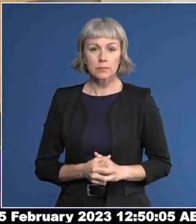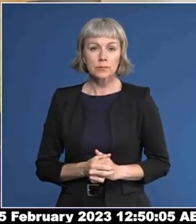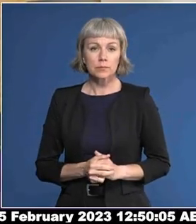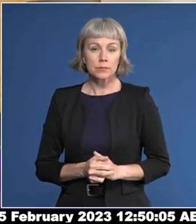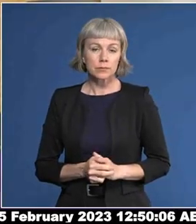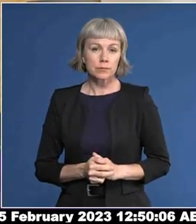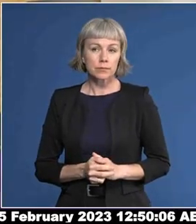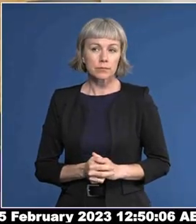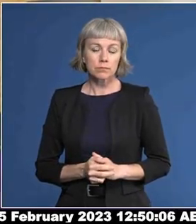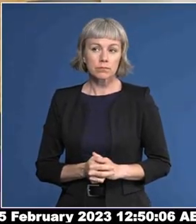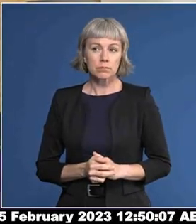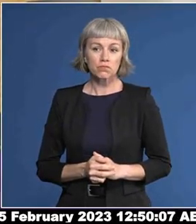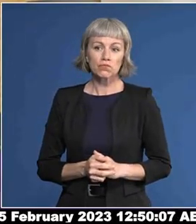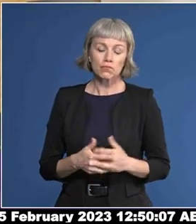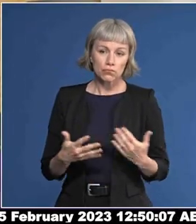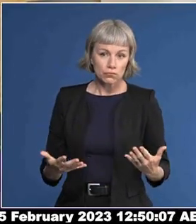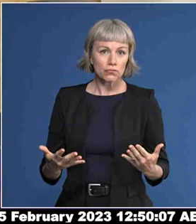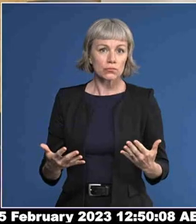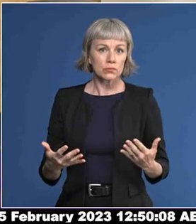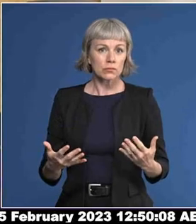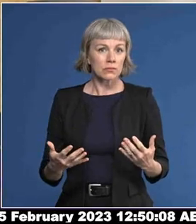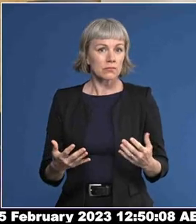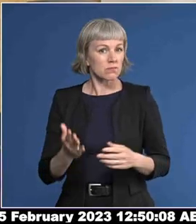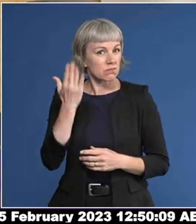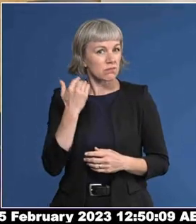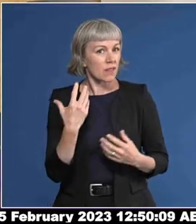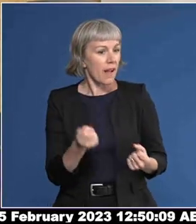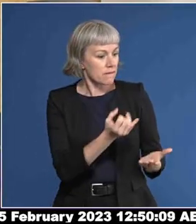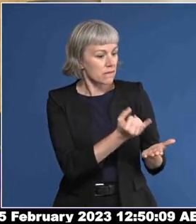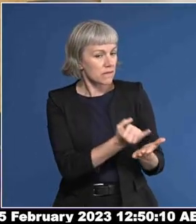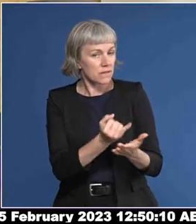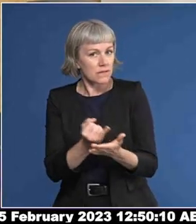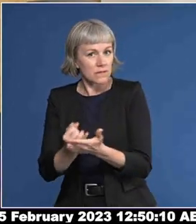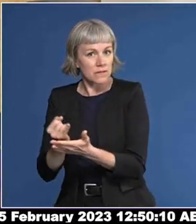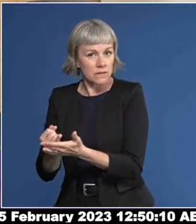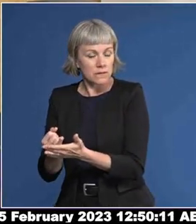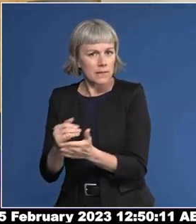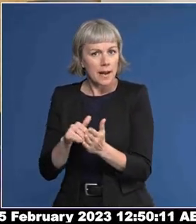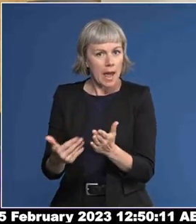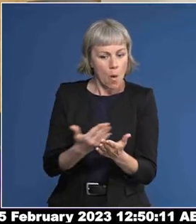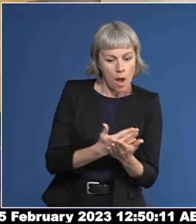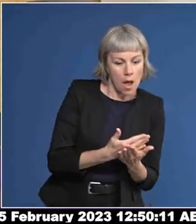long do you think it will take to work its way through what were quite significant